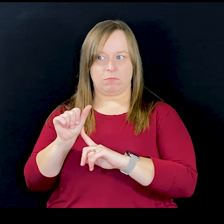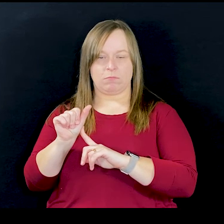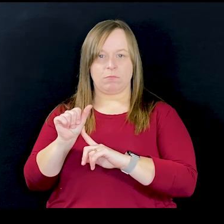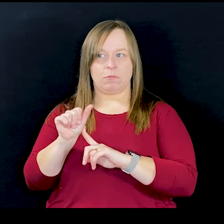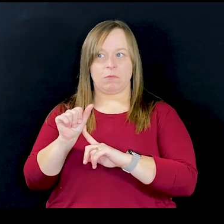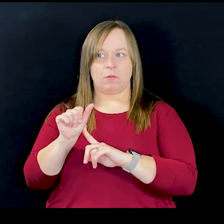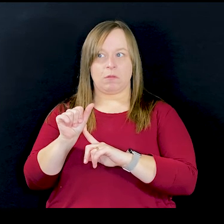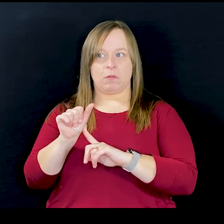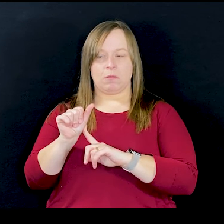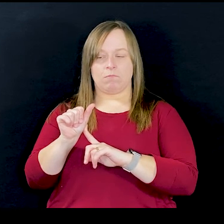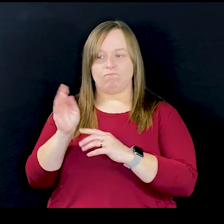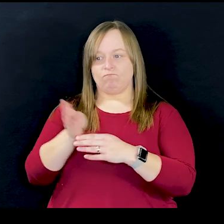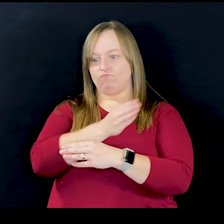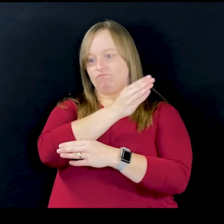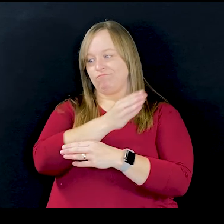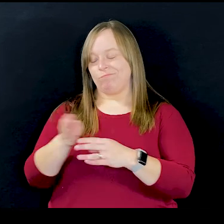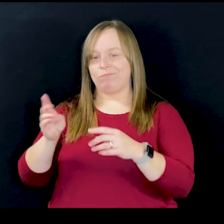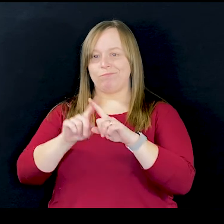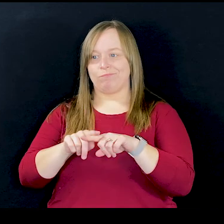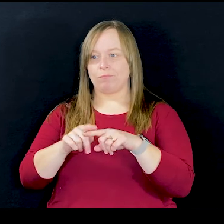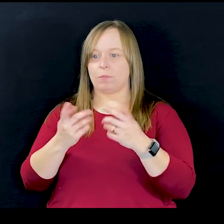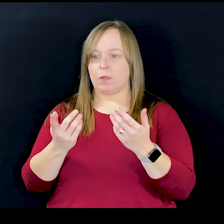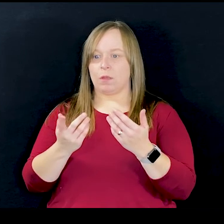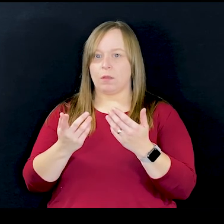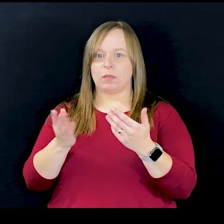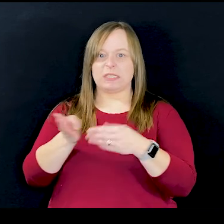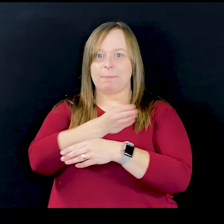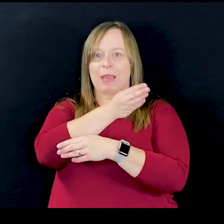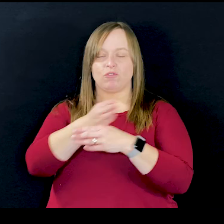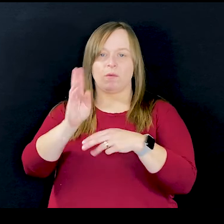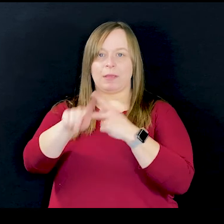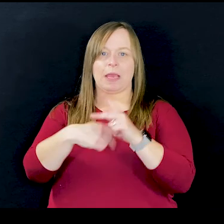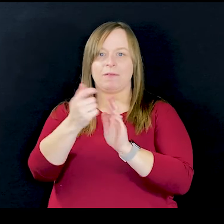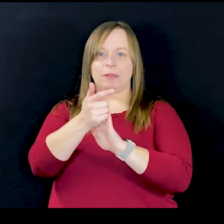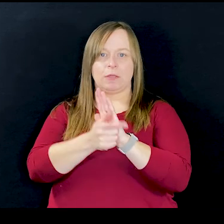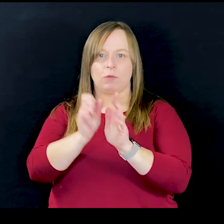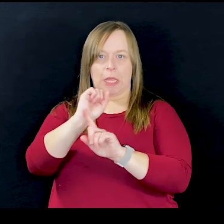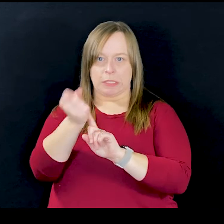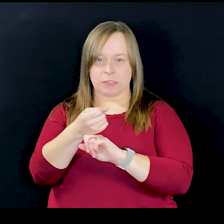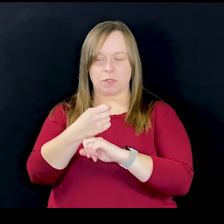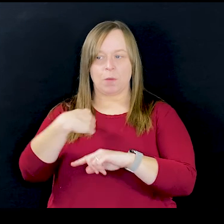And it can spend a whole spectrum of legal cases,